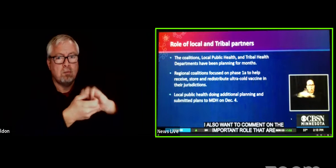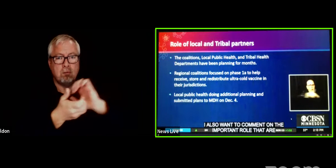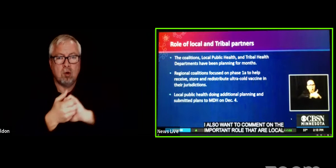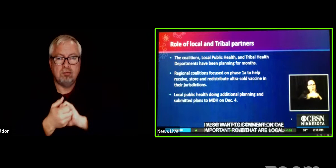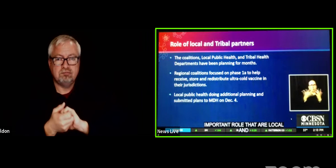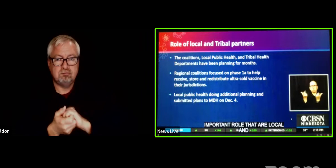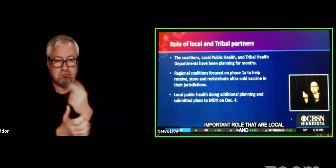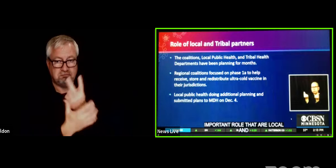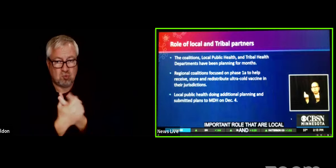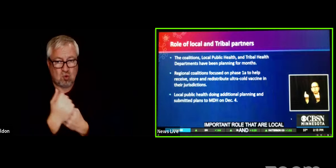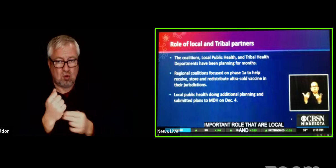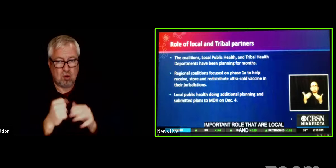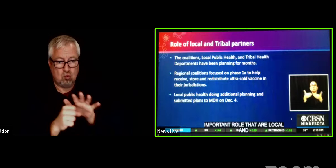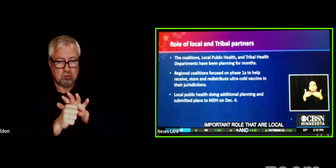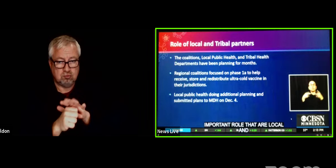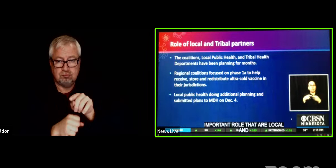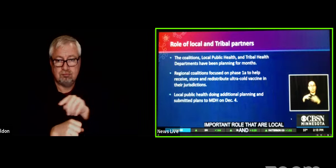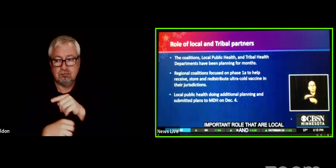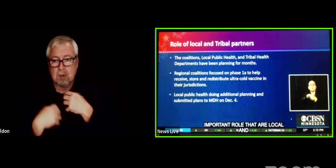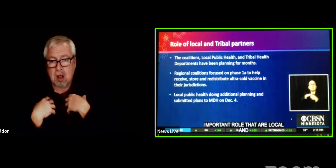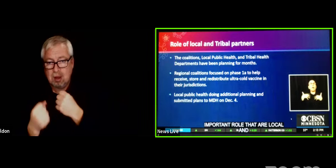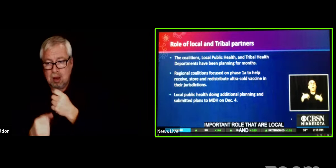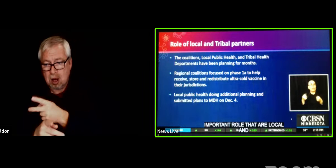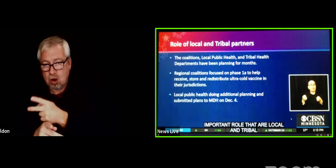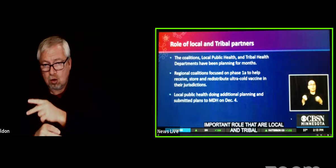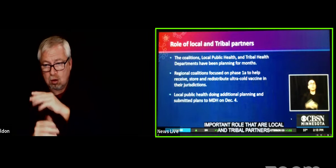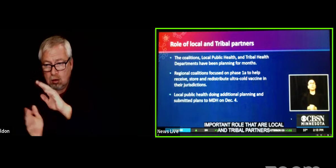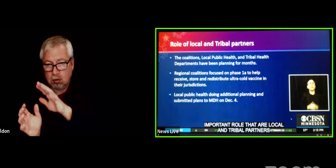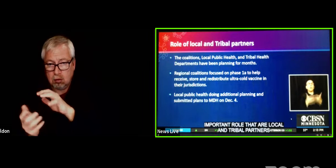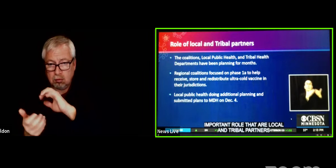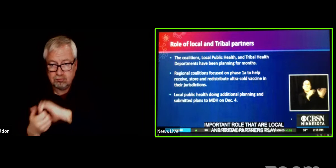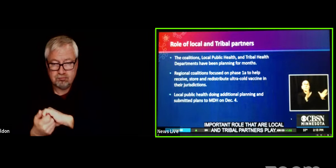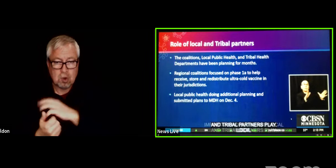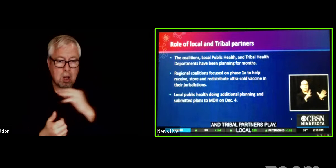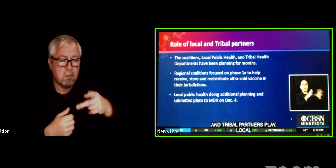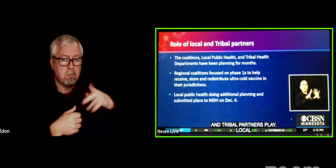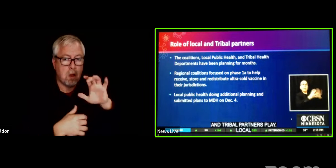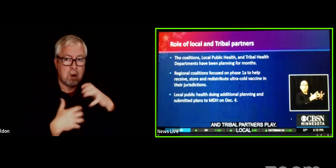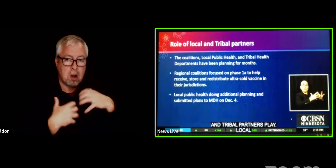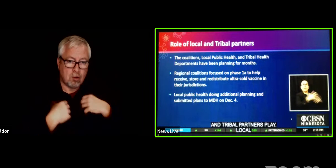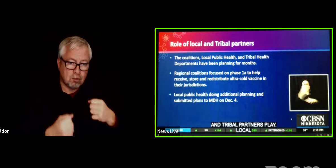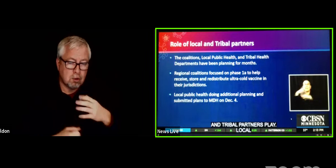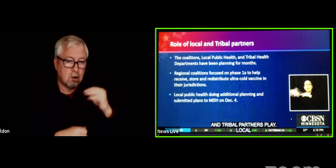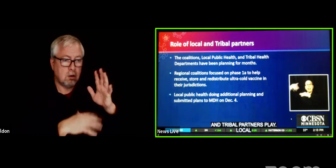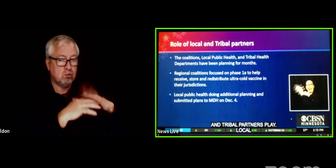LOCAL PUBLIC HEALTH AND OUR TRIBAL HEALTH PARTNERS HAVE BEEN PLANNING FOR THIS VACCINE DISTRIBUTION FOR MONTHS.